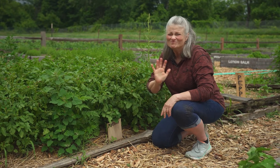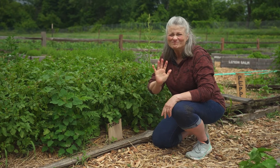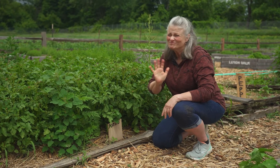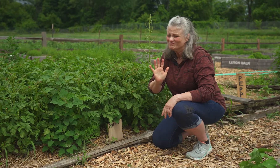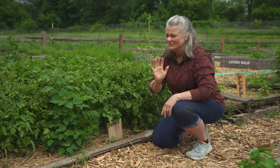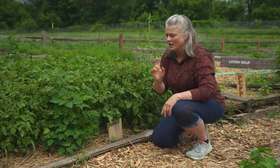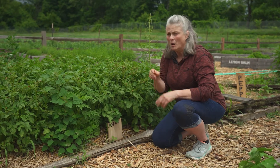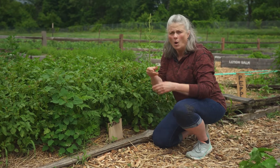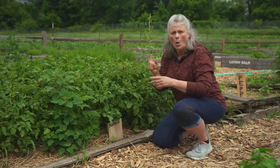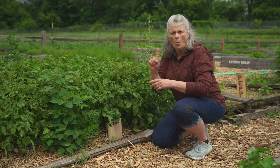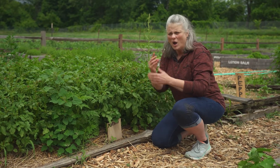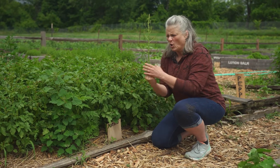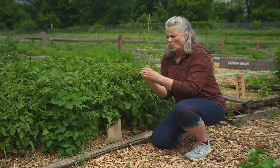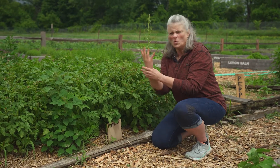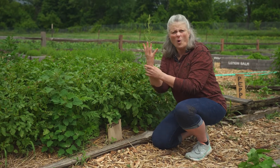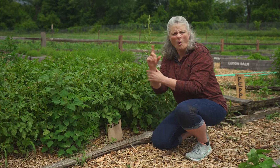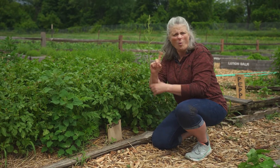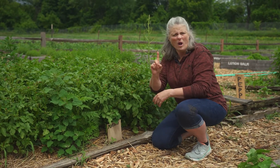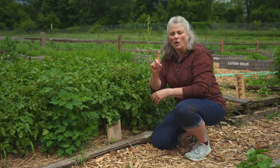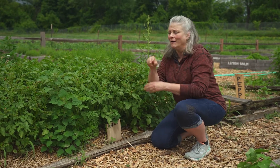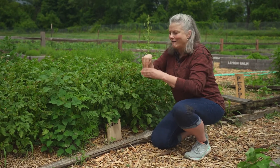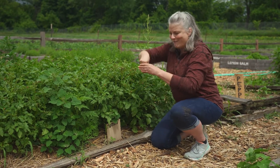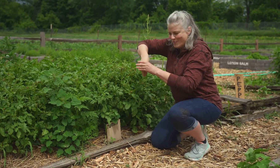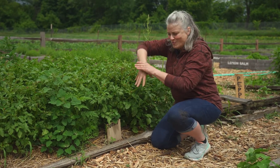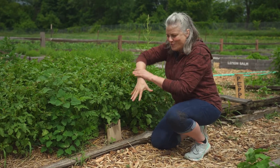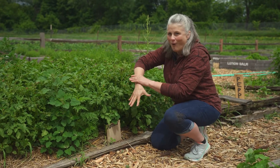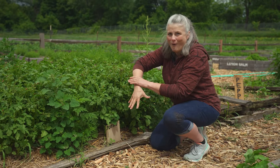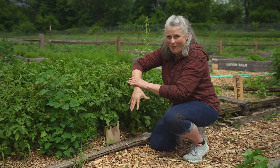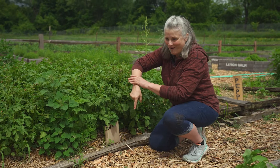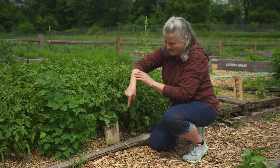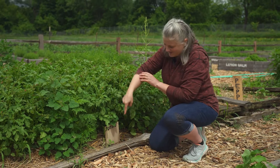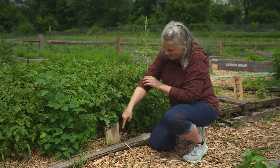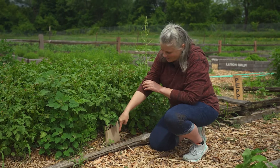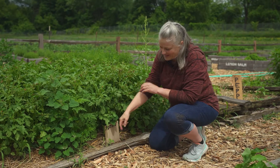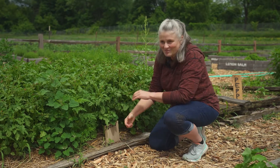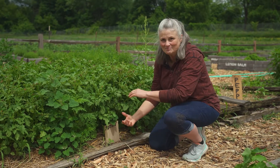These aren't quite ready to be picked yet. And they actually don't grow above ground.